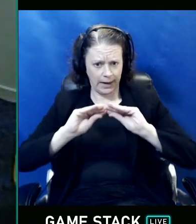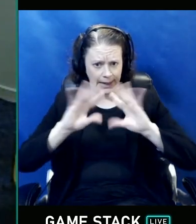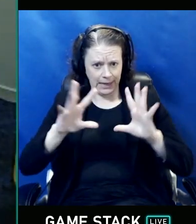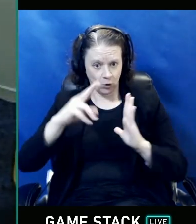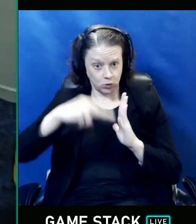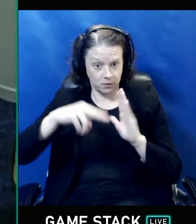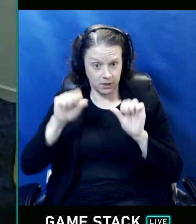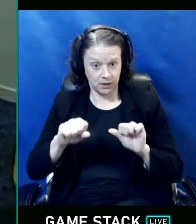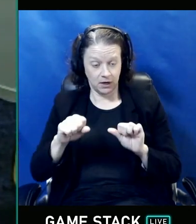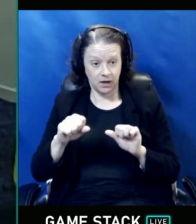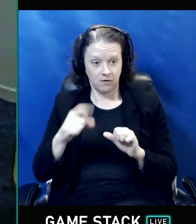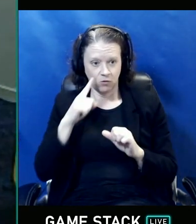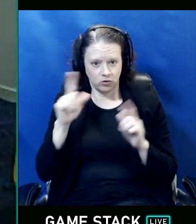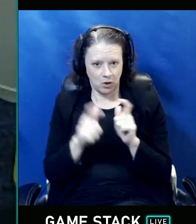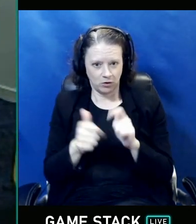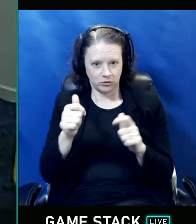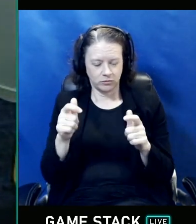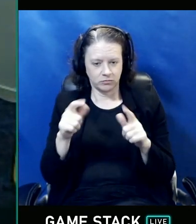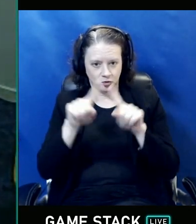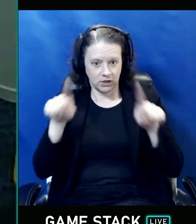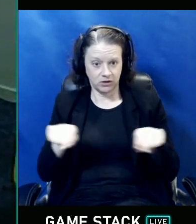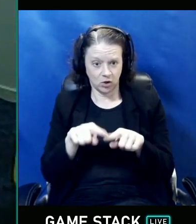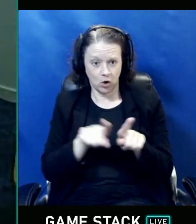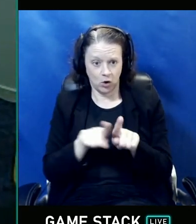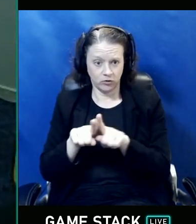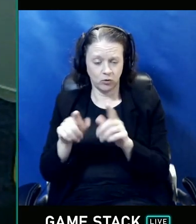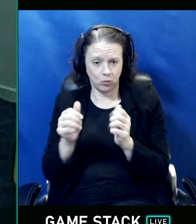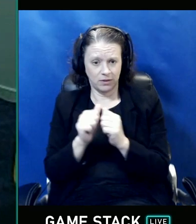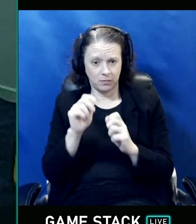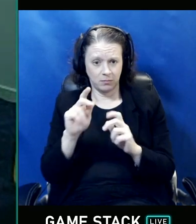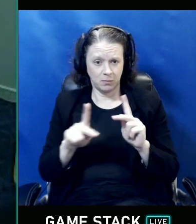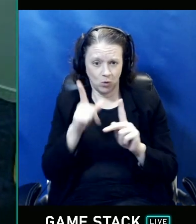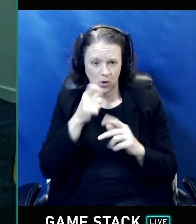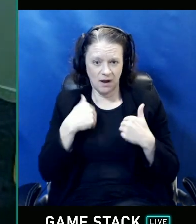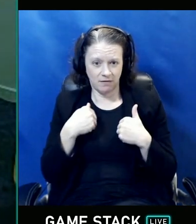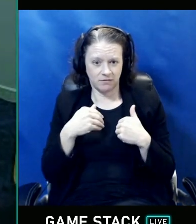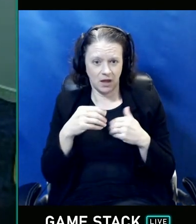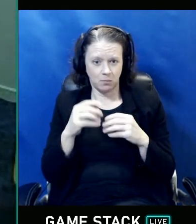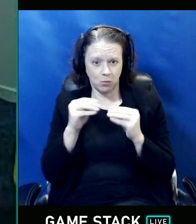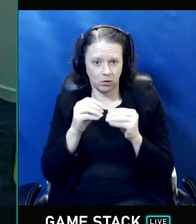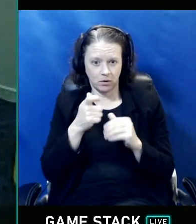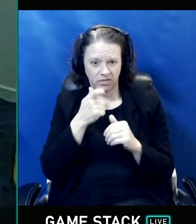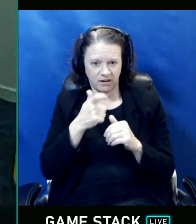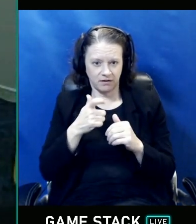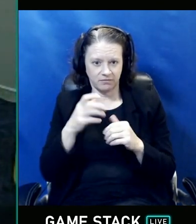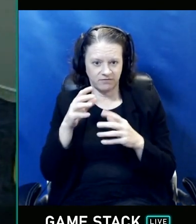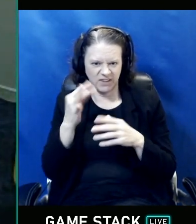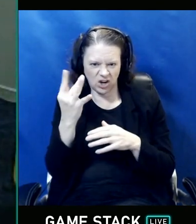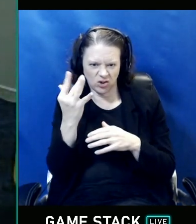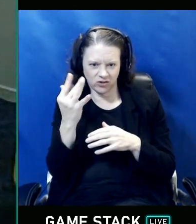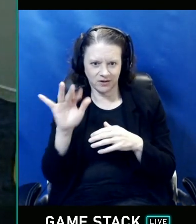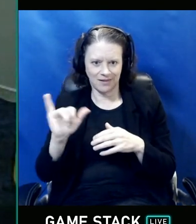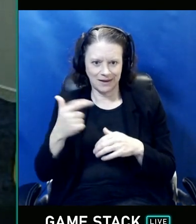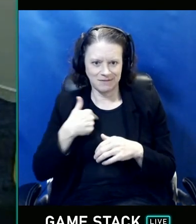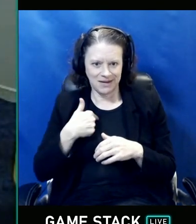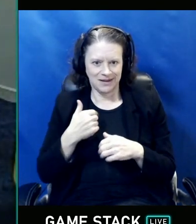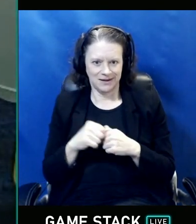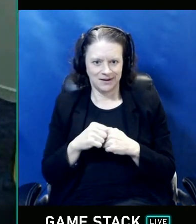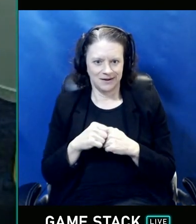but also for people with fat fingers, like me. This was one of the major concerns we had.